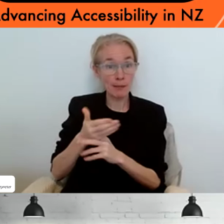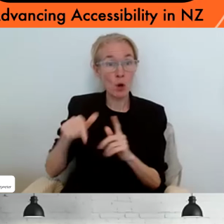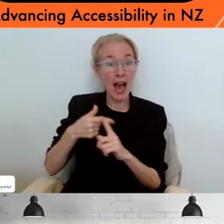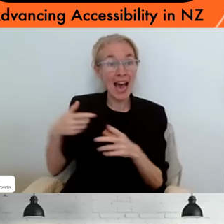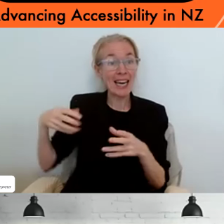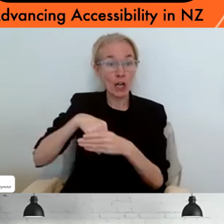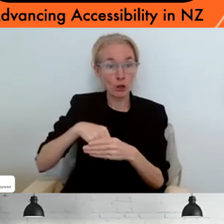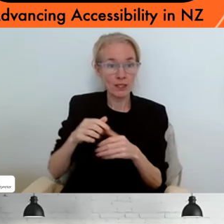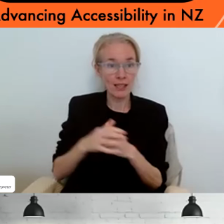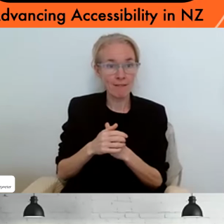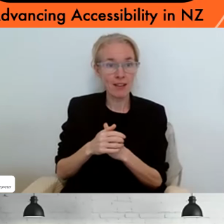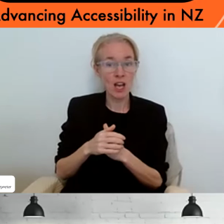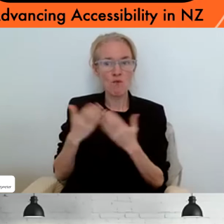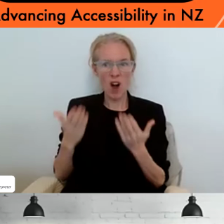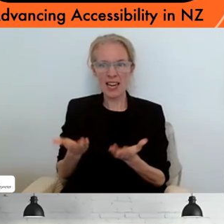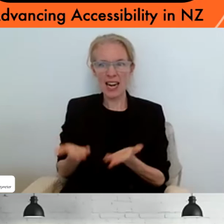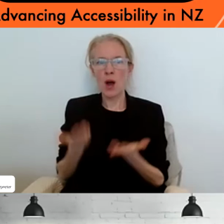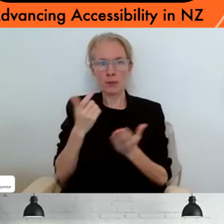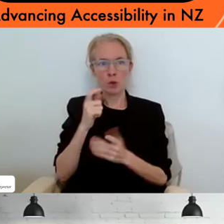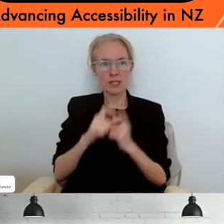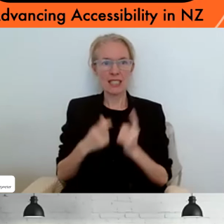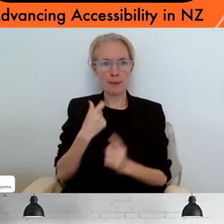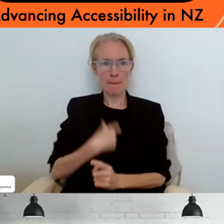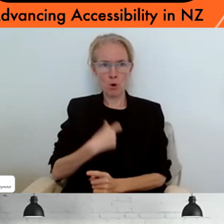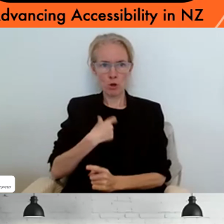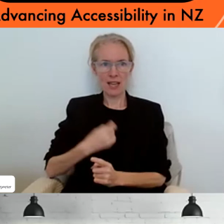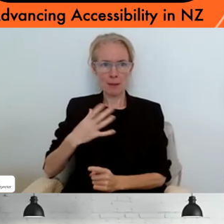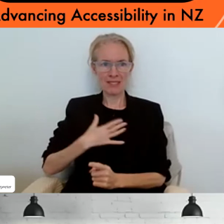on the individual with disability and their families. We have to